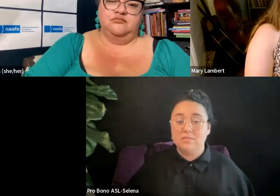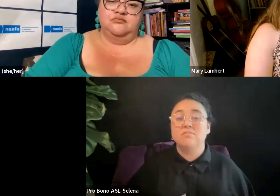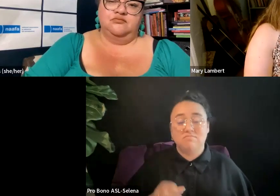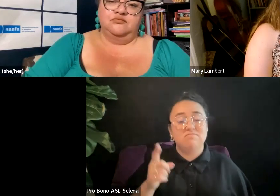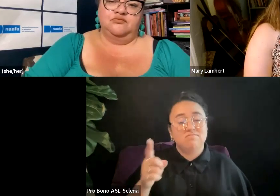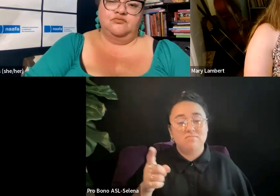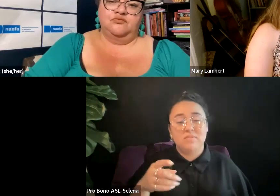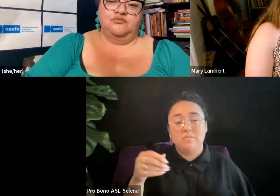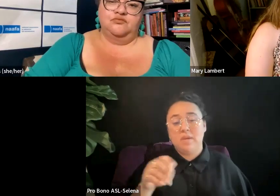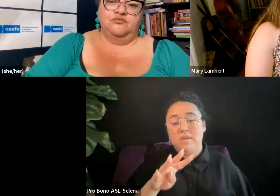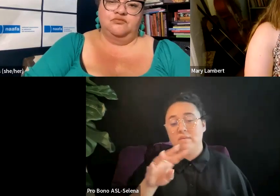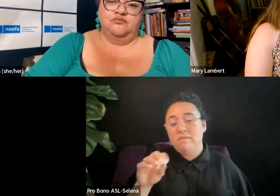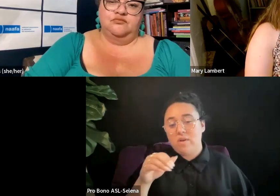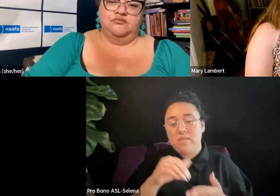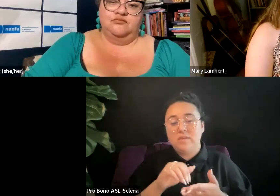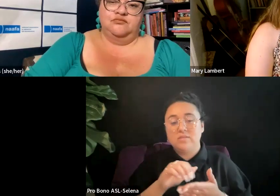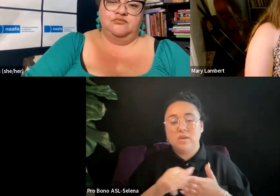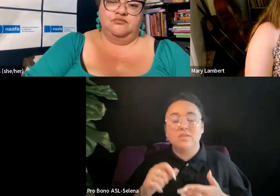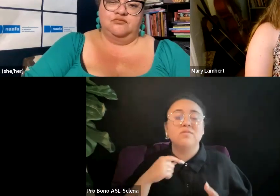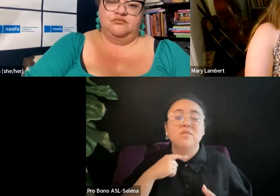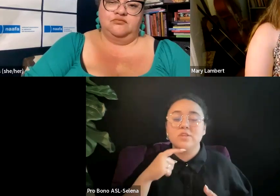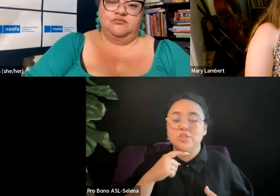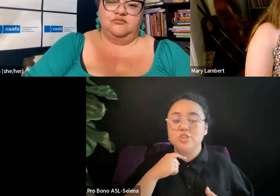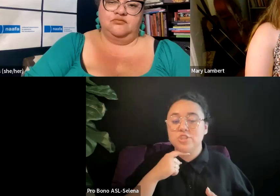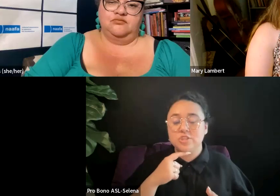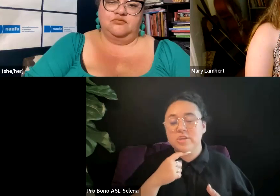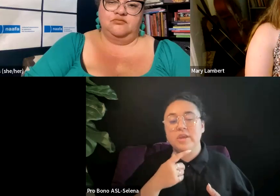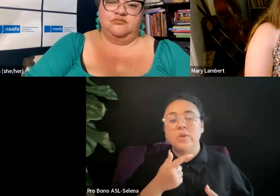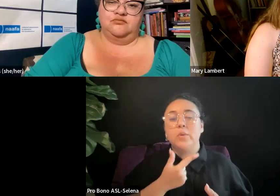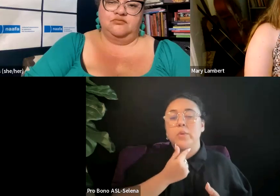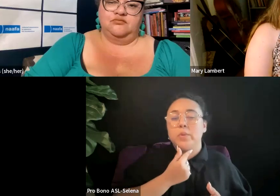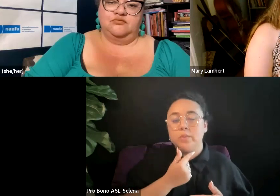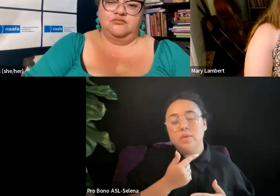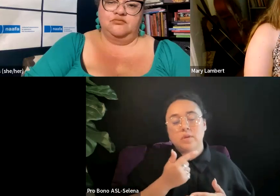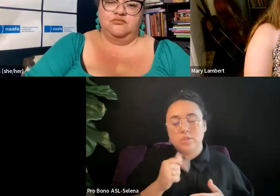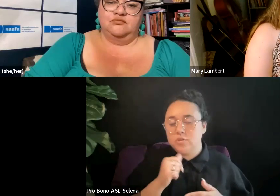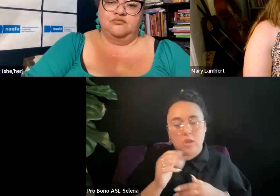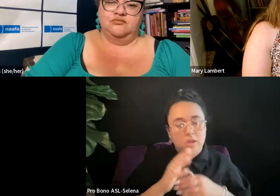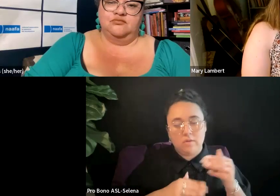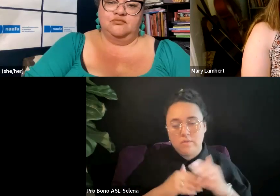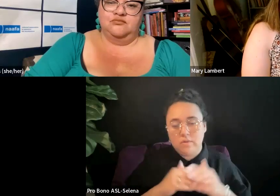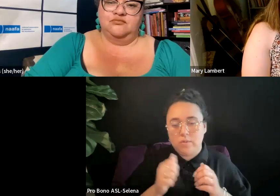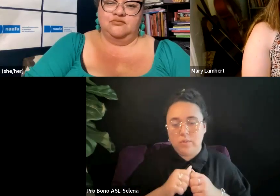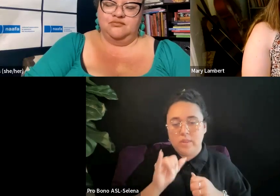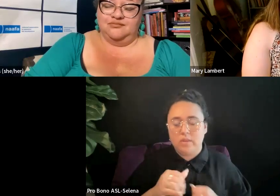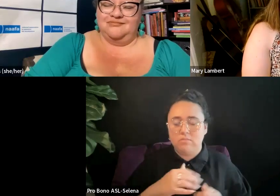about $40,000 to have her chin shaved down because she was uncomfortable with it. And it broke my heart when I heard it.